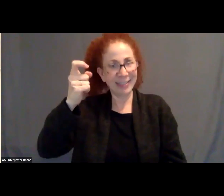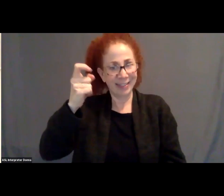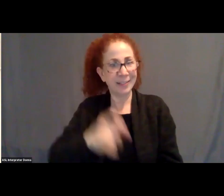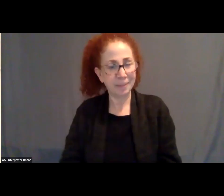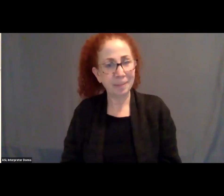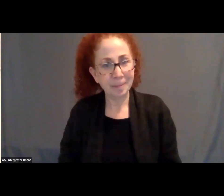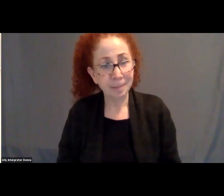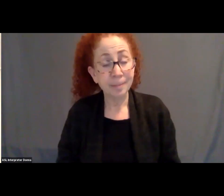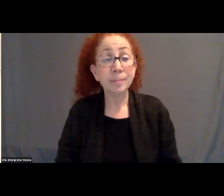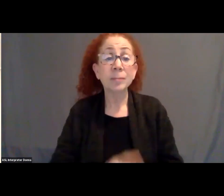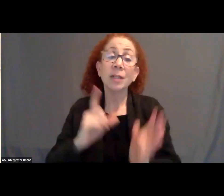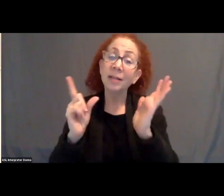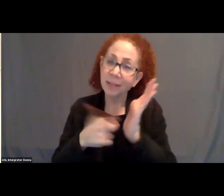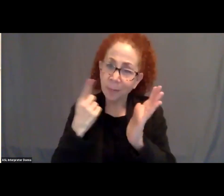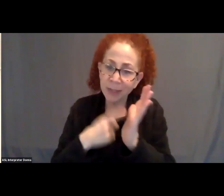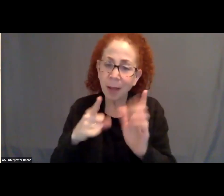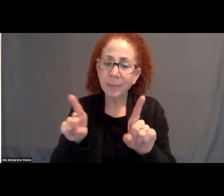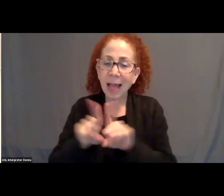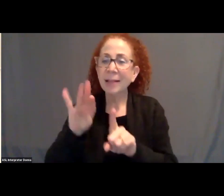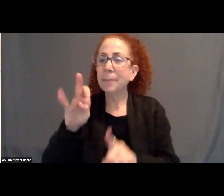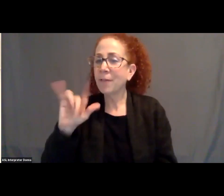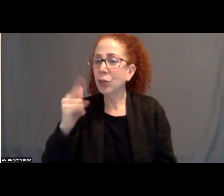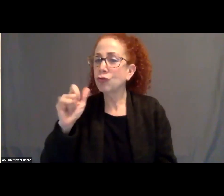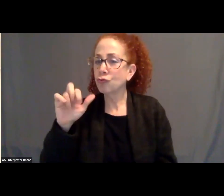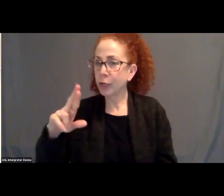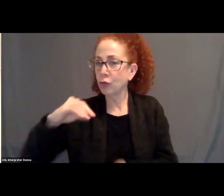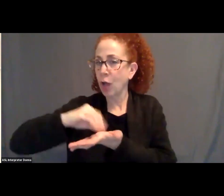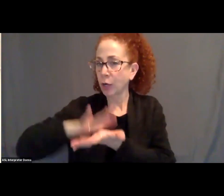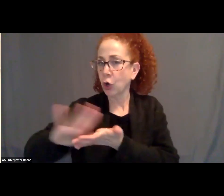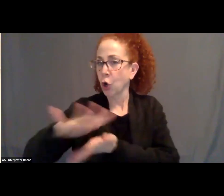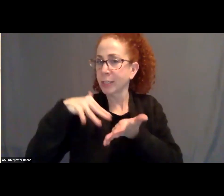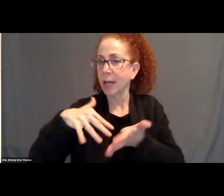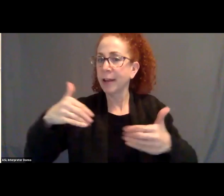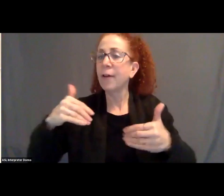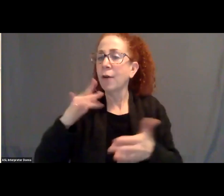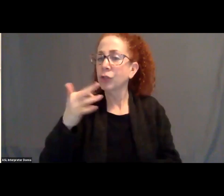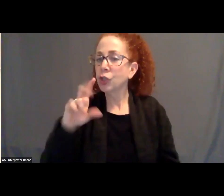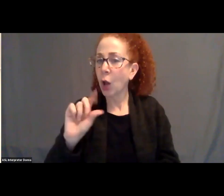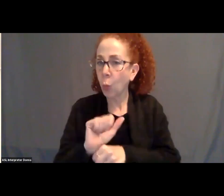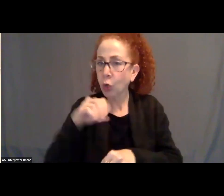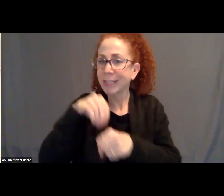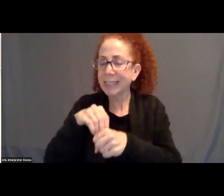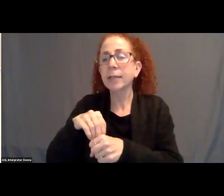Sometimes, as Beverly Greer documented in her study of child workers in colonial Southern Rhodesia,